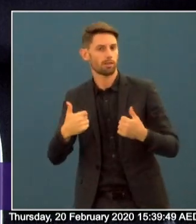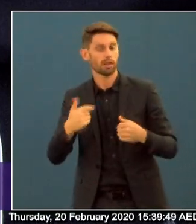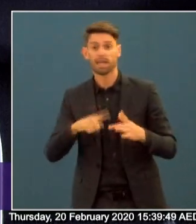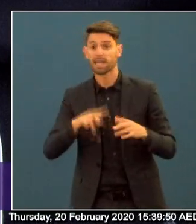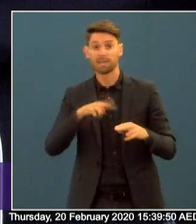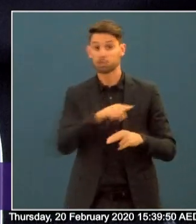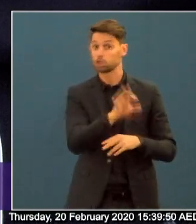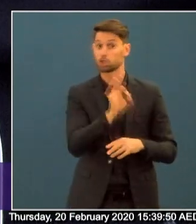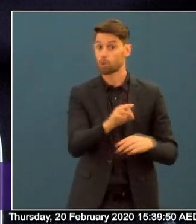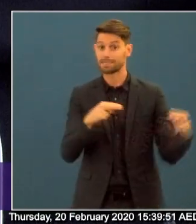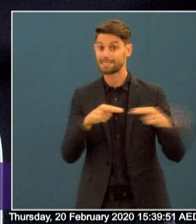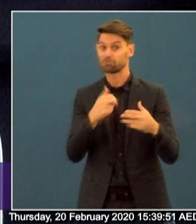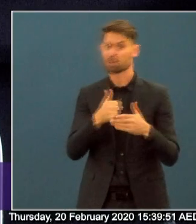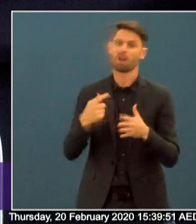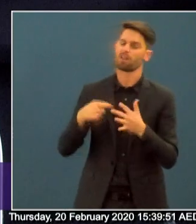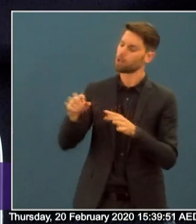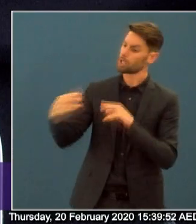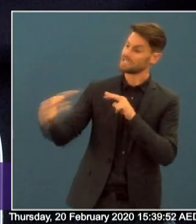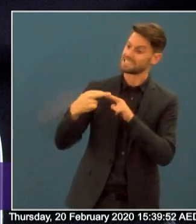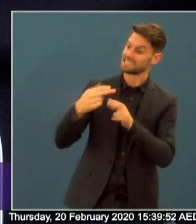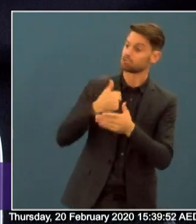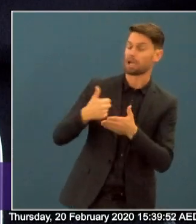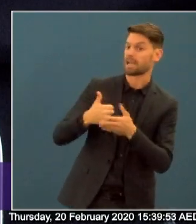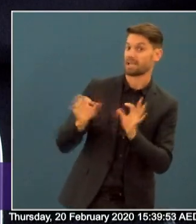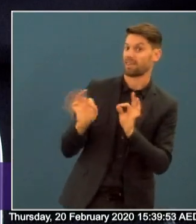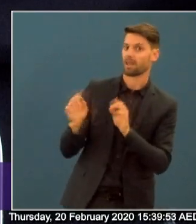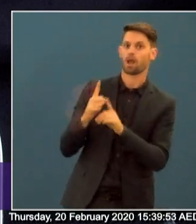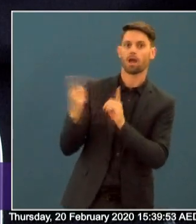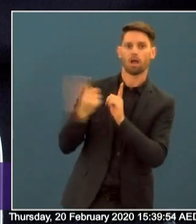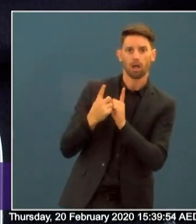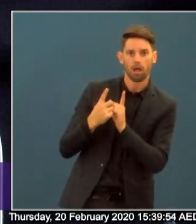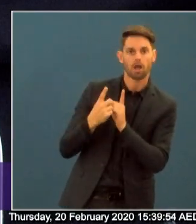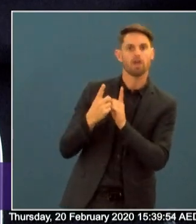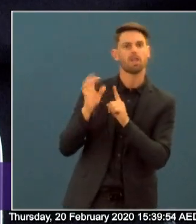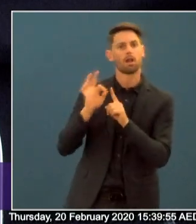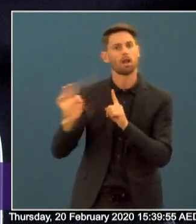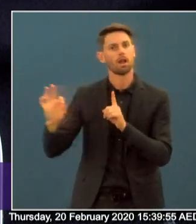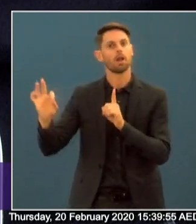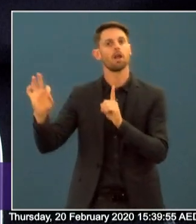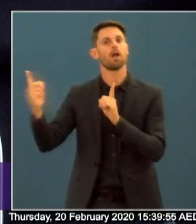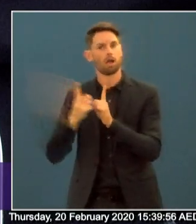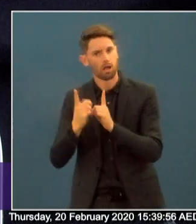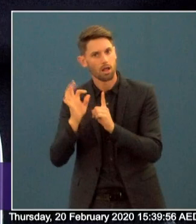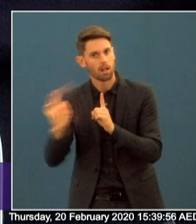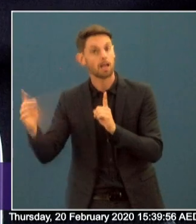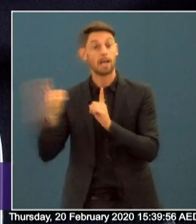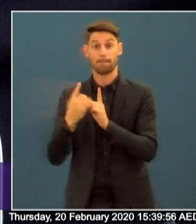not in regular contact with the paediatric health care sector I suspect they probably fall through the gaps. I work very closely with some special schools